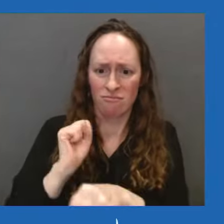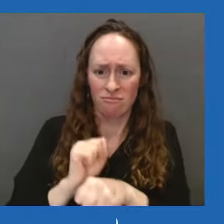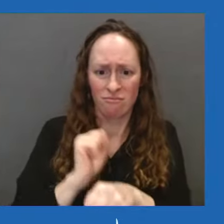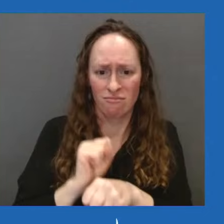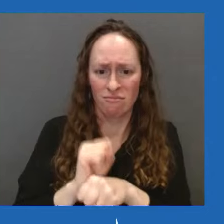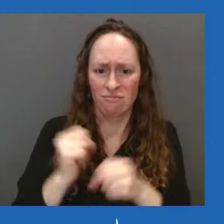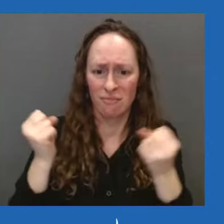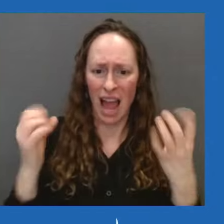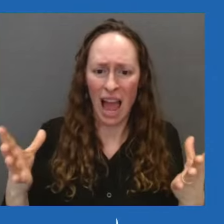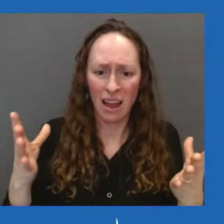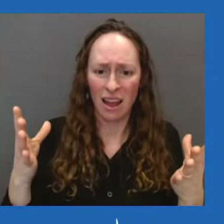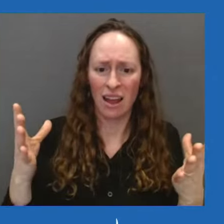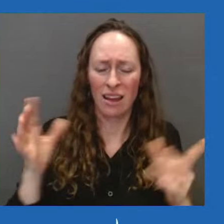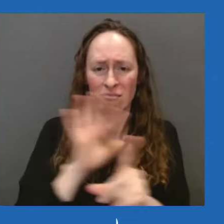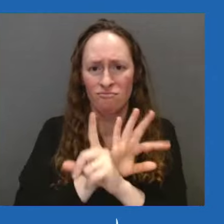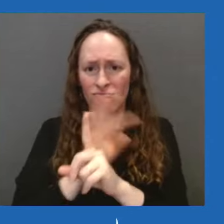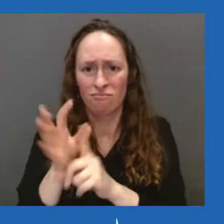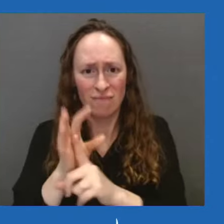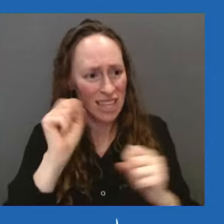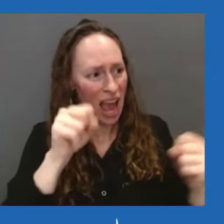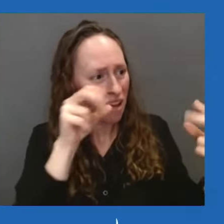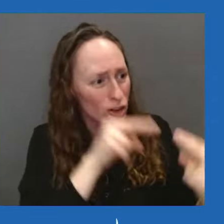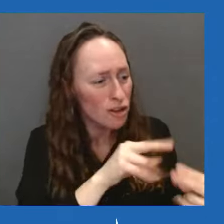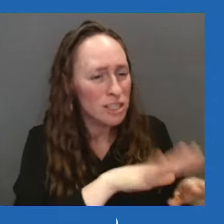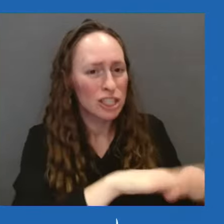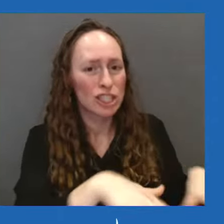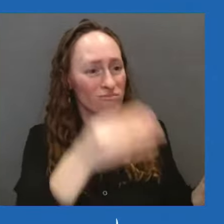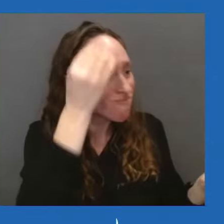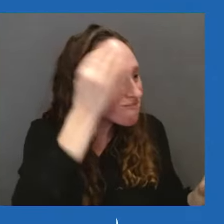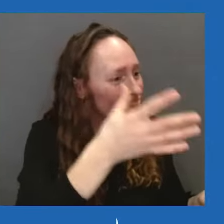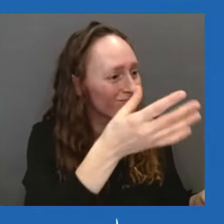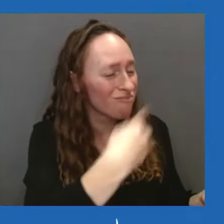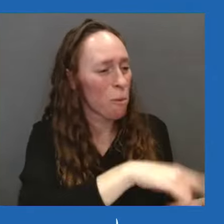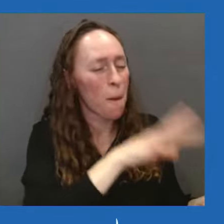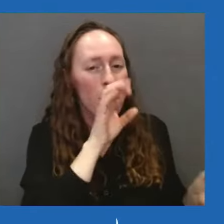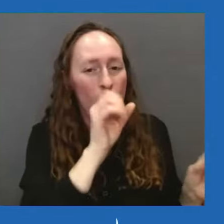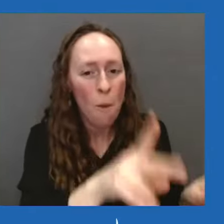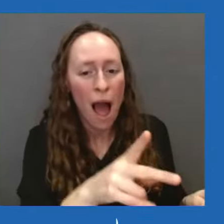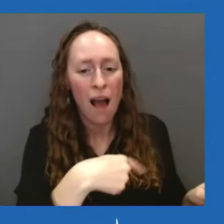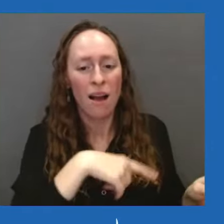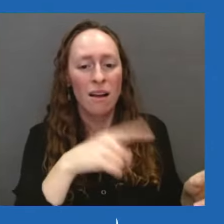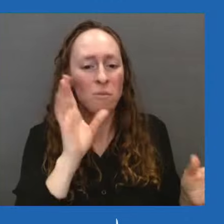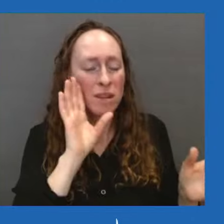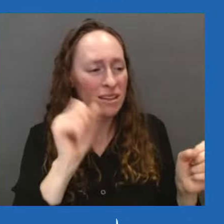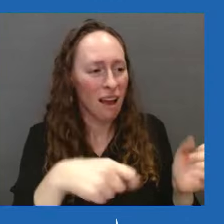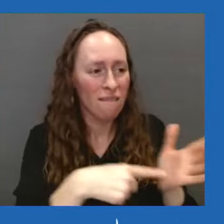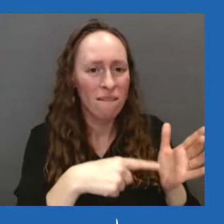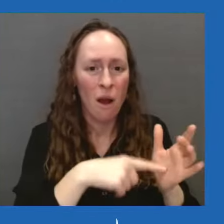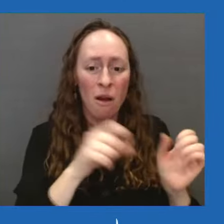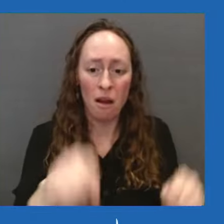That's what this is all about. This is not any -- they call it socialism. My plan is rooted in what we've --